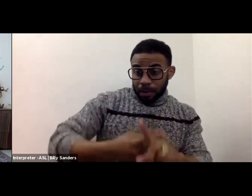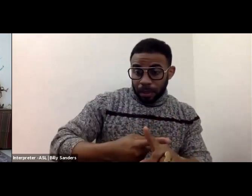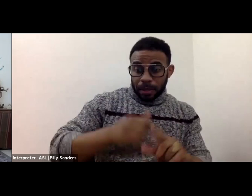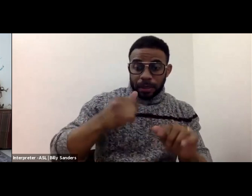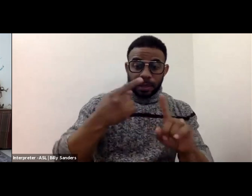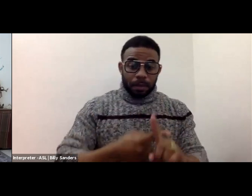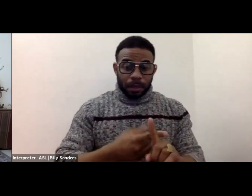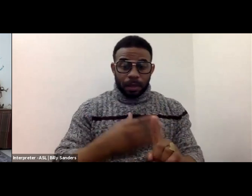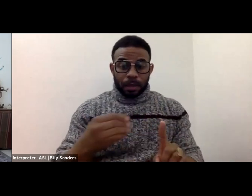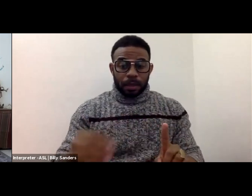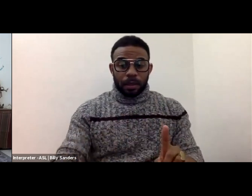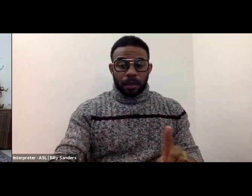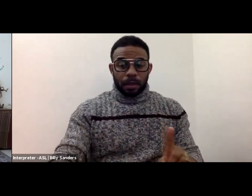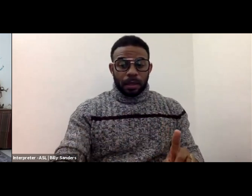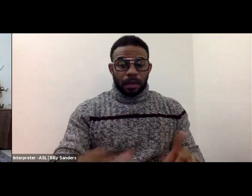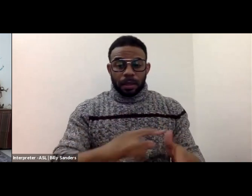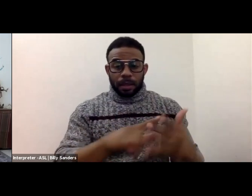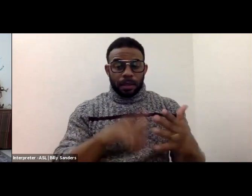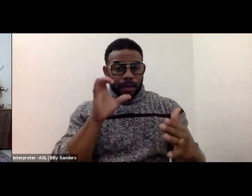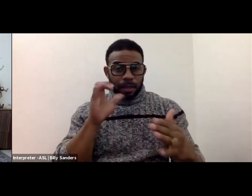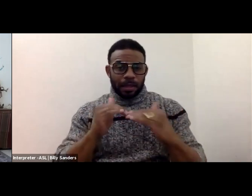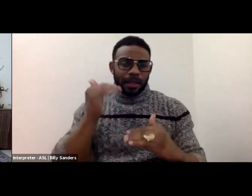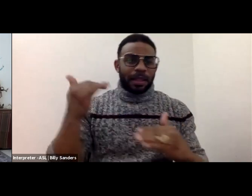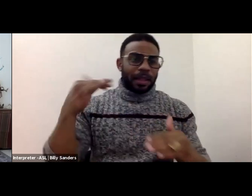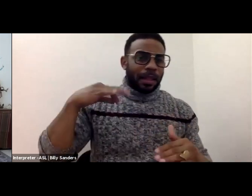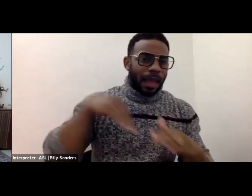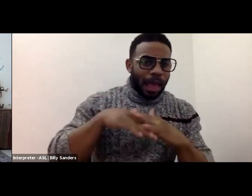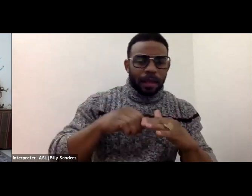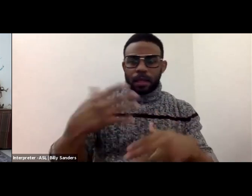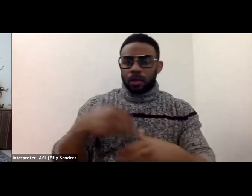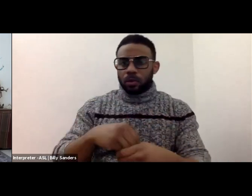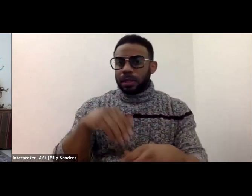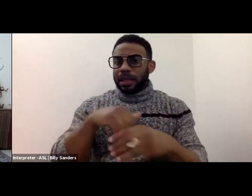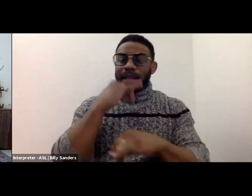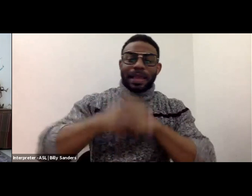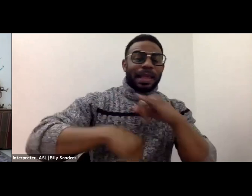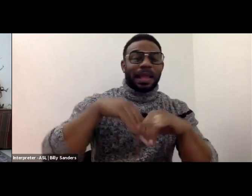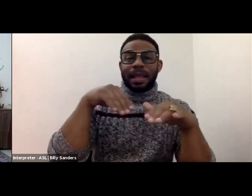and as we seek to further advance access and inclusion in international exchange each day,